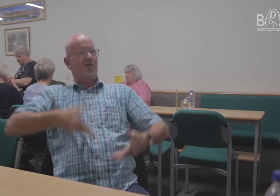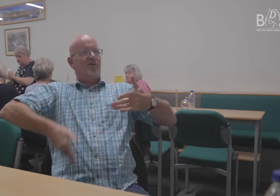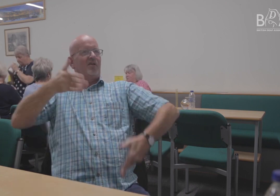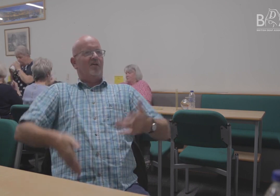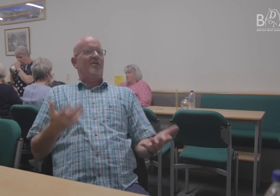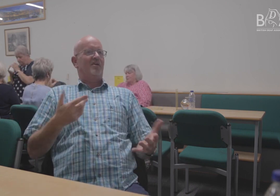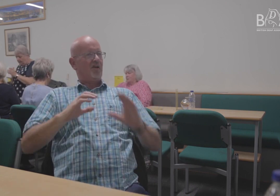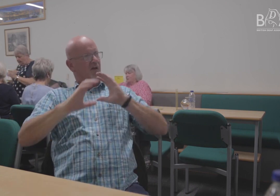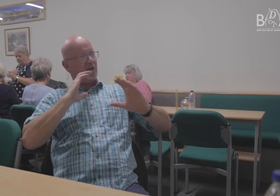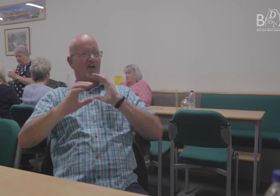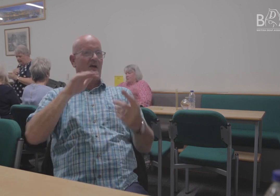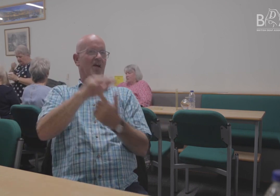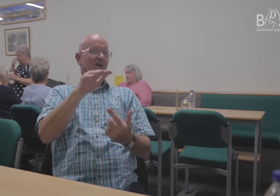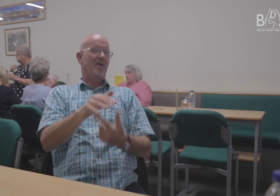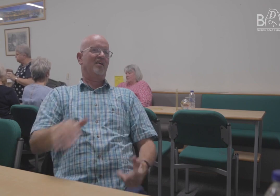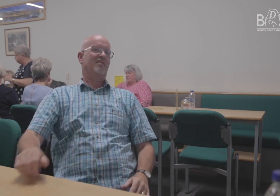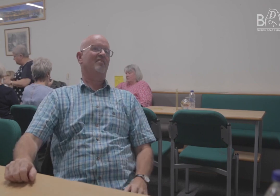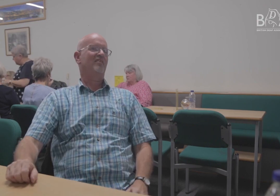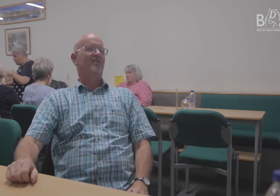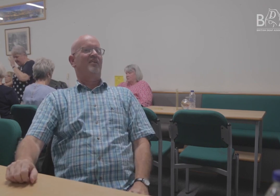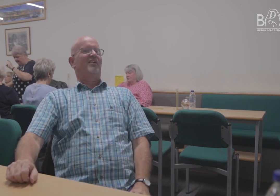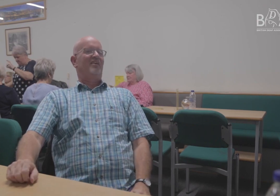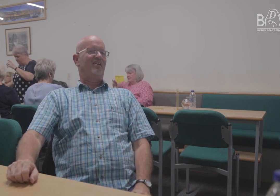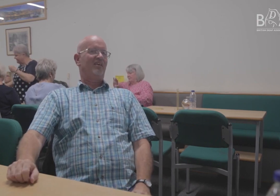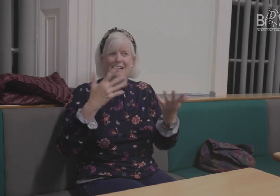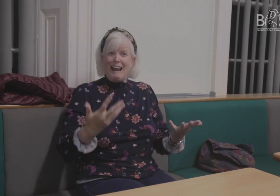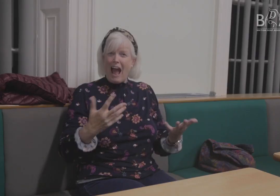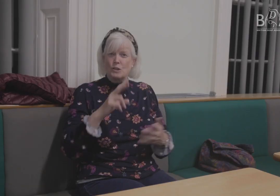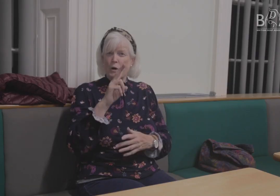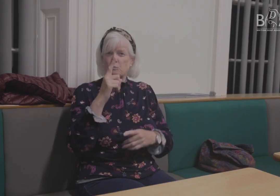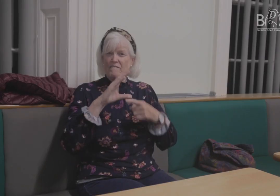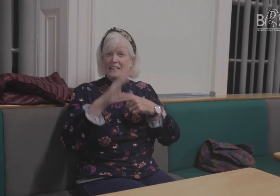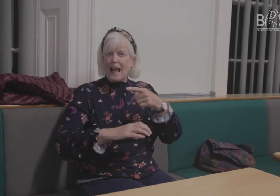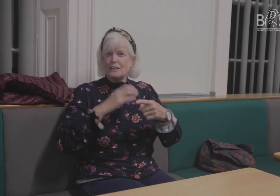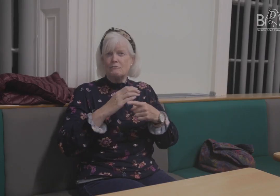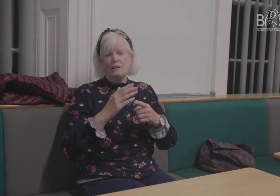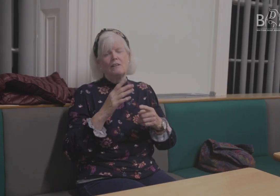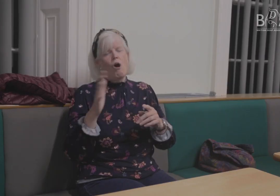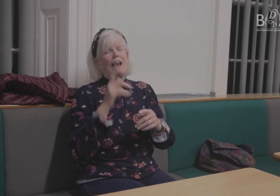and we’d all be equal. It’s that communication that’s important. We’re living in the 21st Century